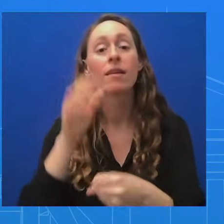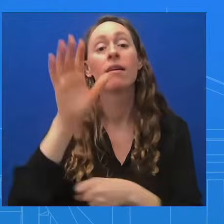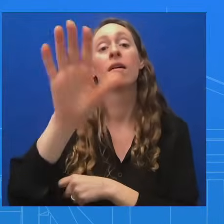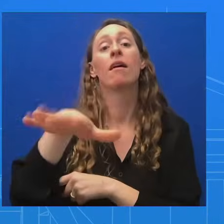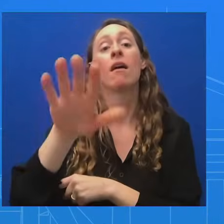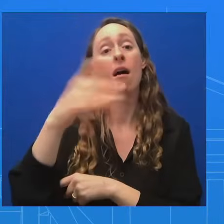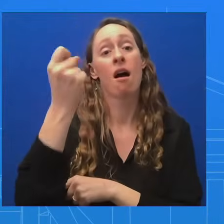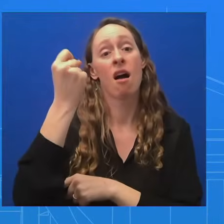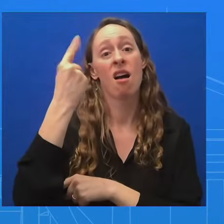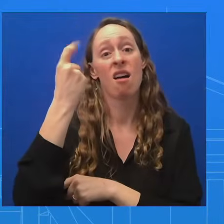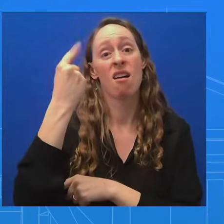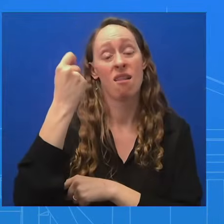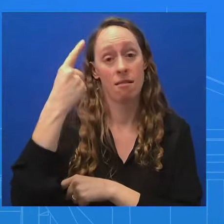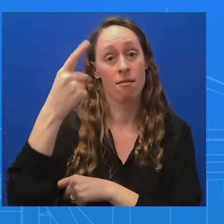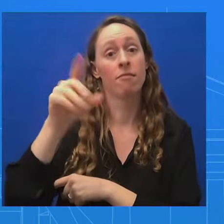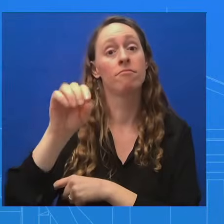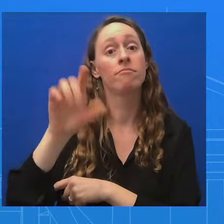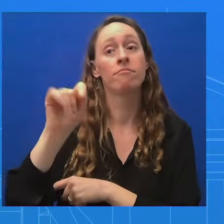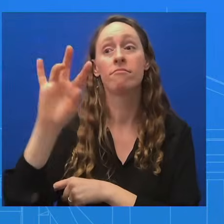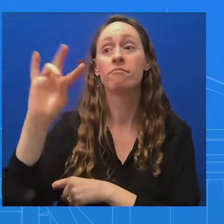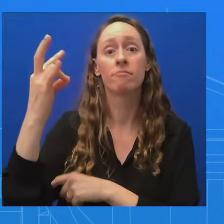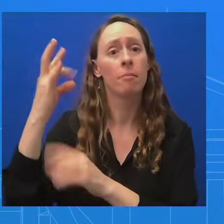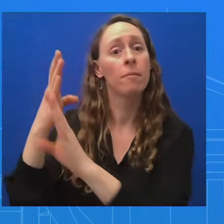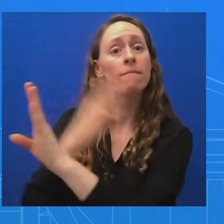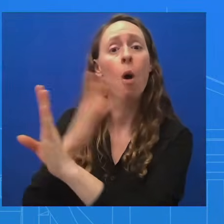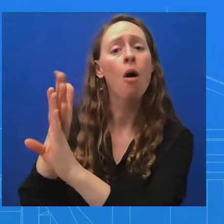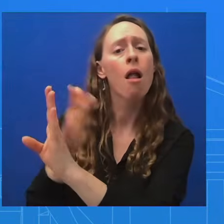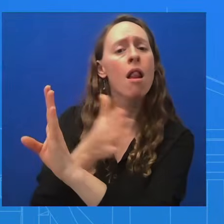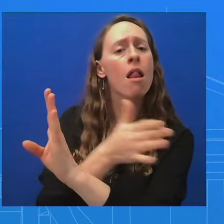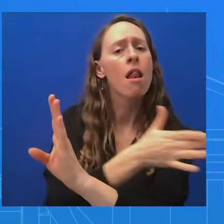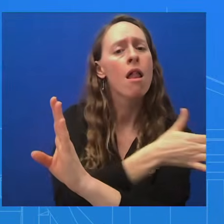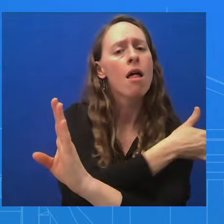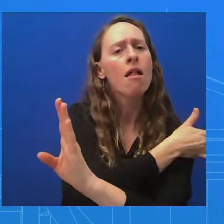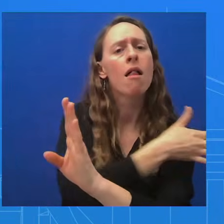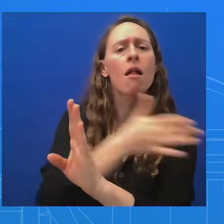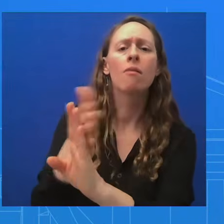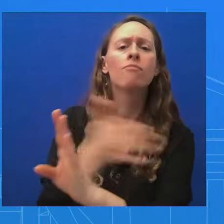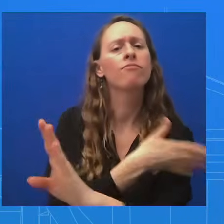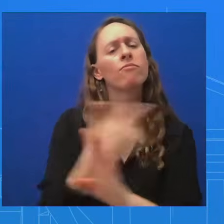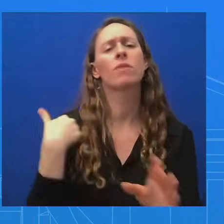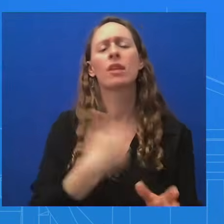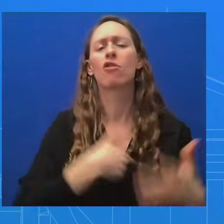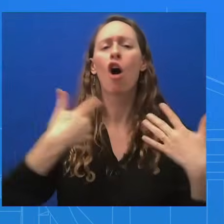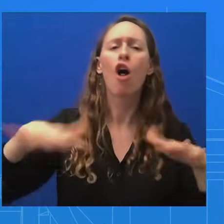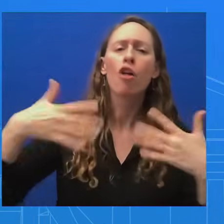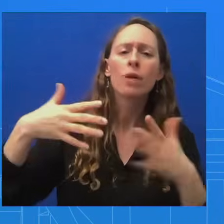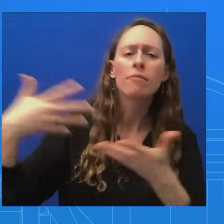on a potential normalization deal -- a normalization deal that the President believes Hamas was also aware of.